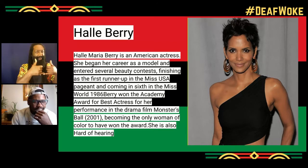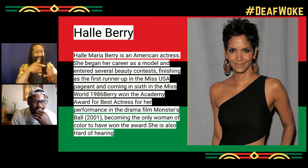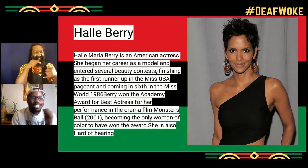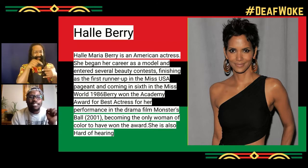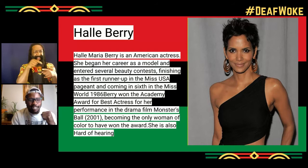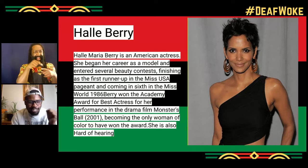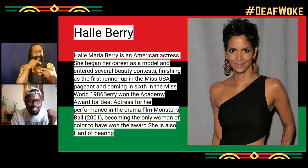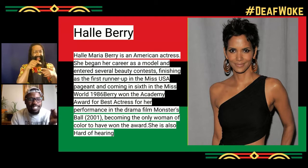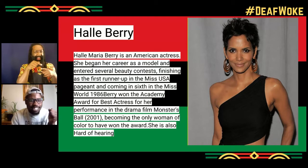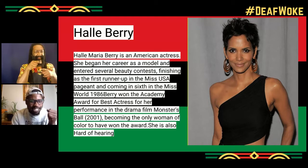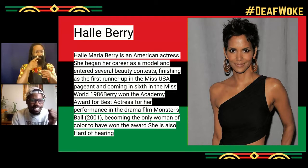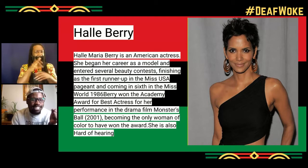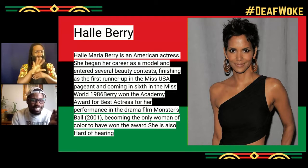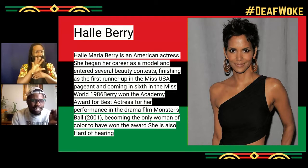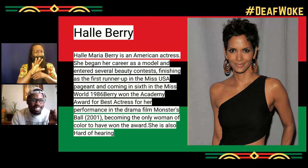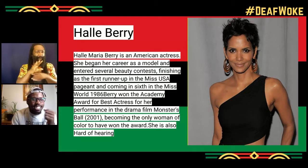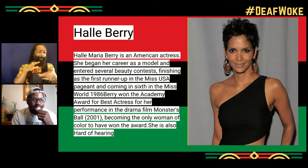you know, later she won an Oscar.